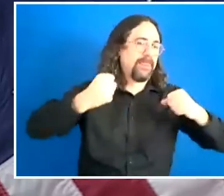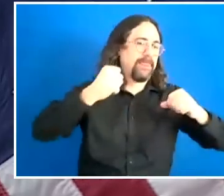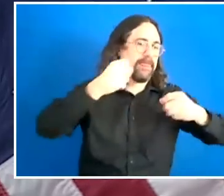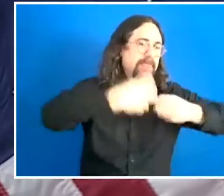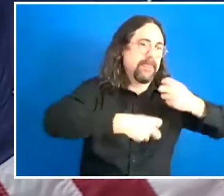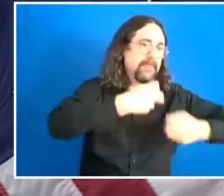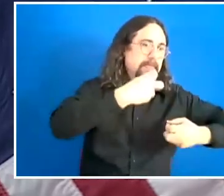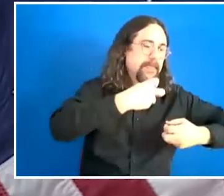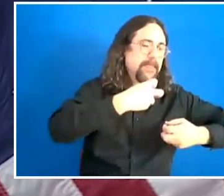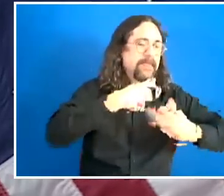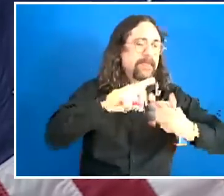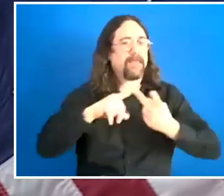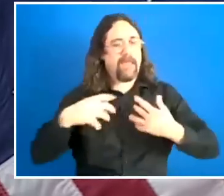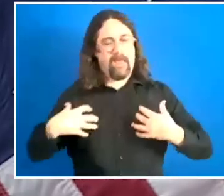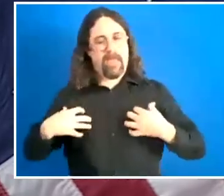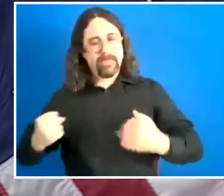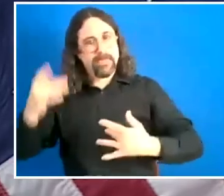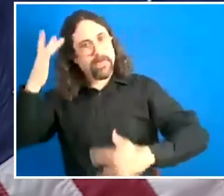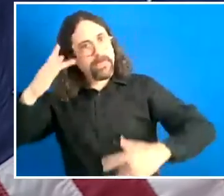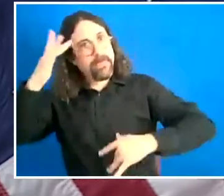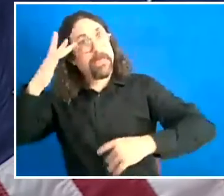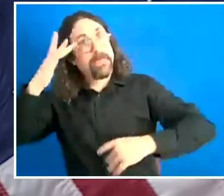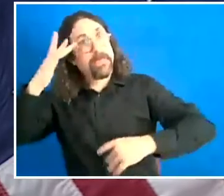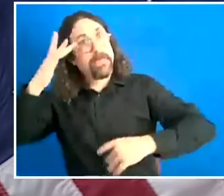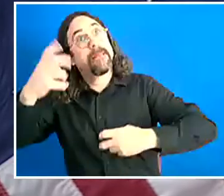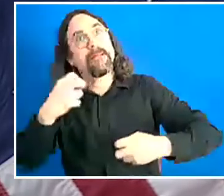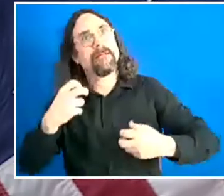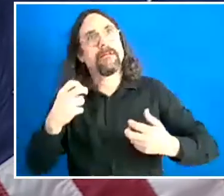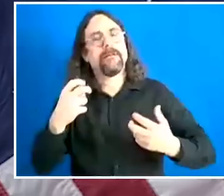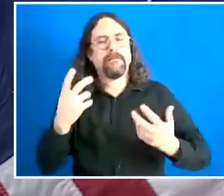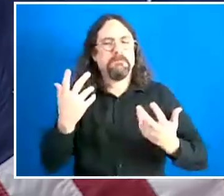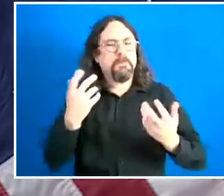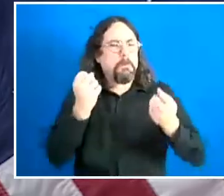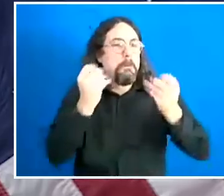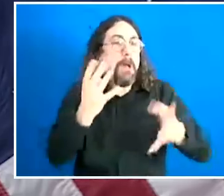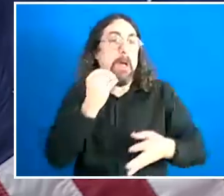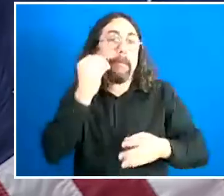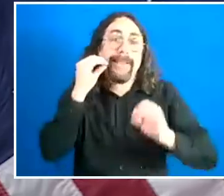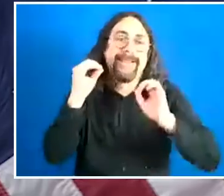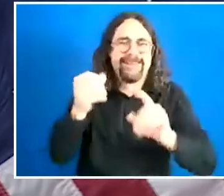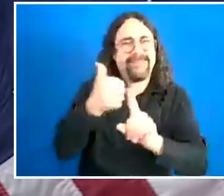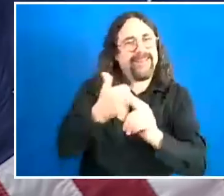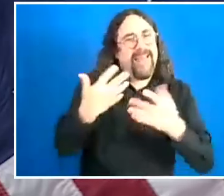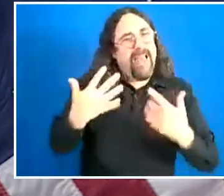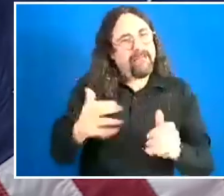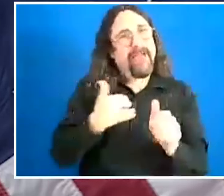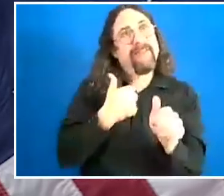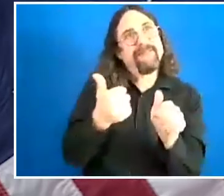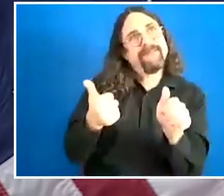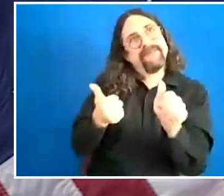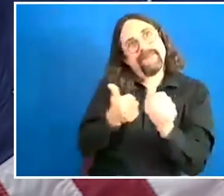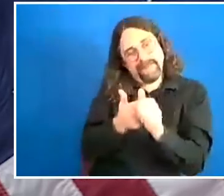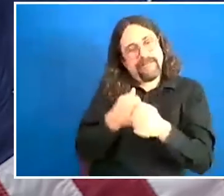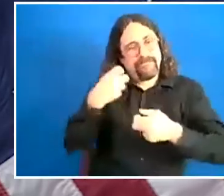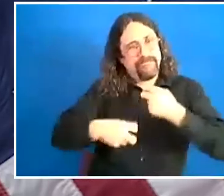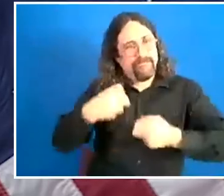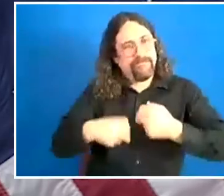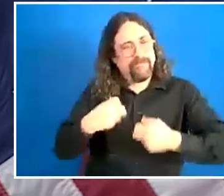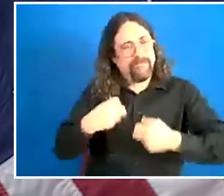YOU KNOW, SOLVE ONE PROEBLM, CREATE ANOTHER PROBLEM, FIGU RE UTO WHAT'S THE RIGHT NUMBER OF PEOPLE THAT SHOULD BE IN ANY